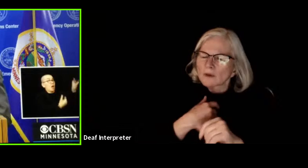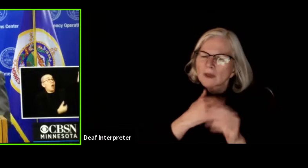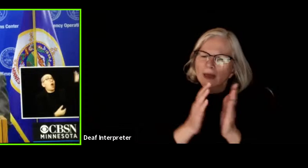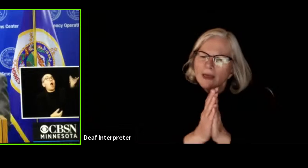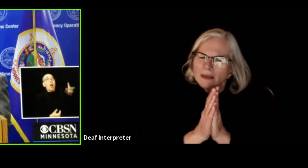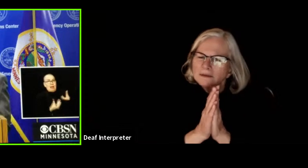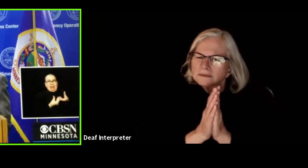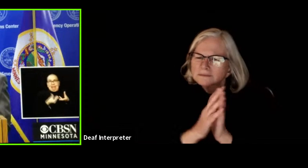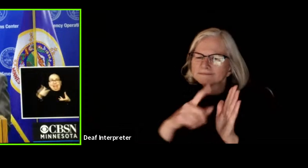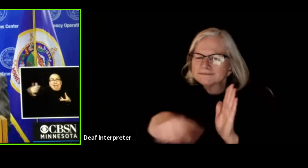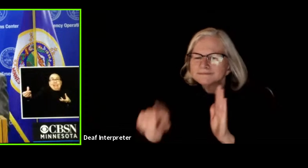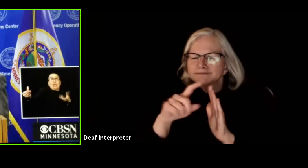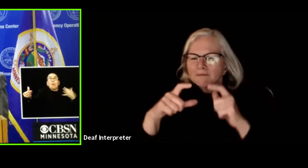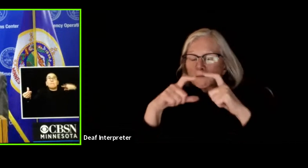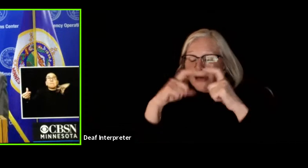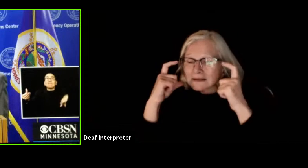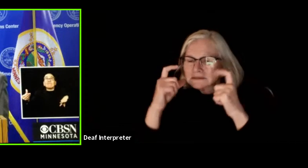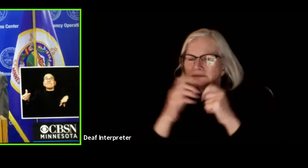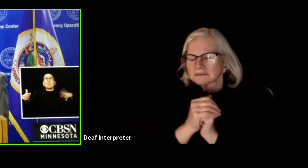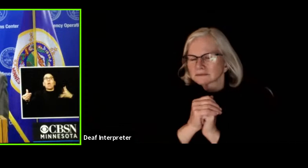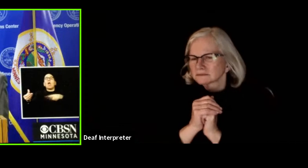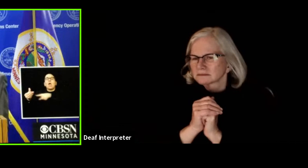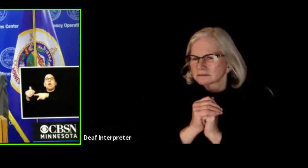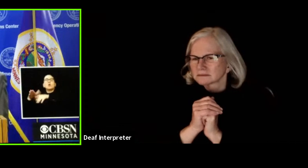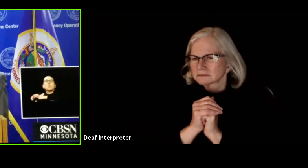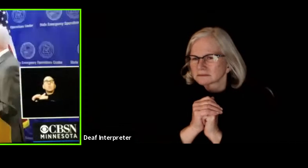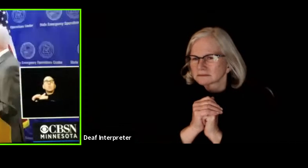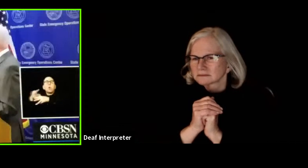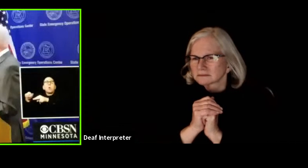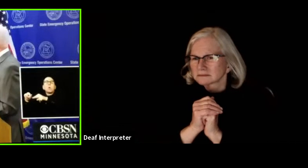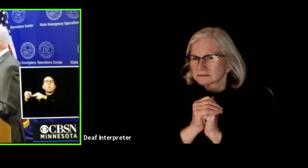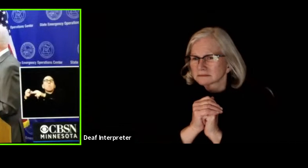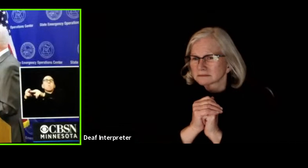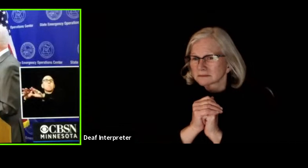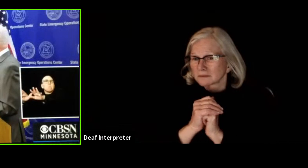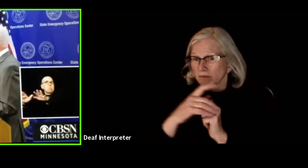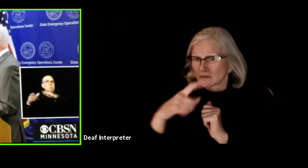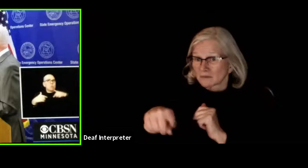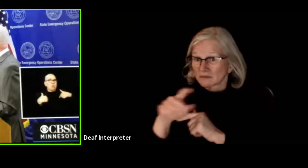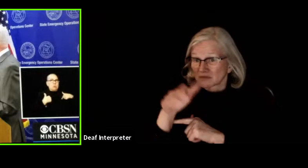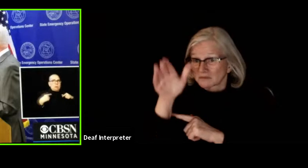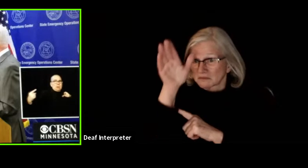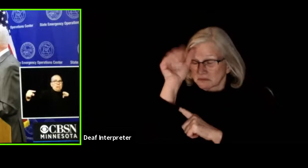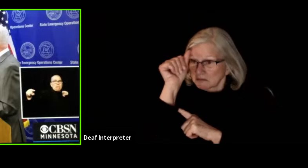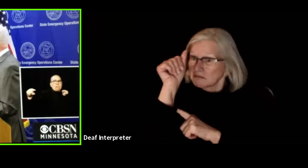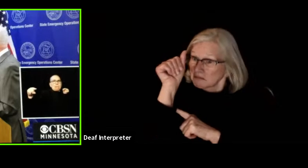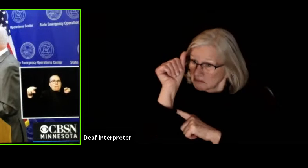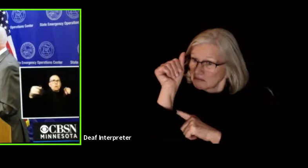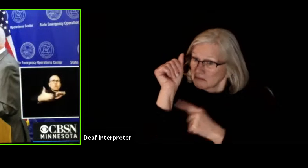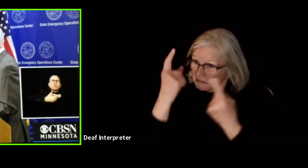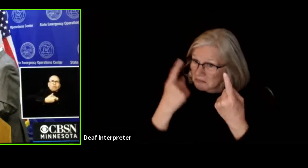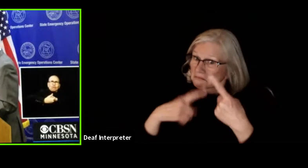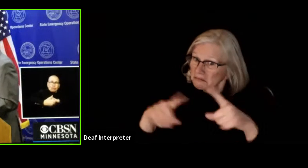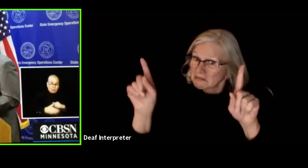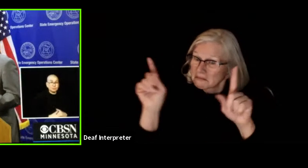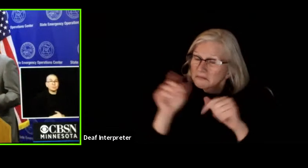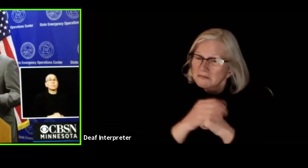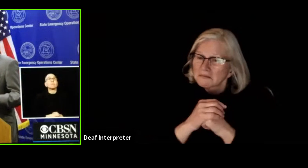WERE SLOWED DOWN. BUT YOU DID IT. AND SO WHAT WE WANT TO DO IS WE WANT TO MAKE SOME CHANGES. WE WANT TO CHANGE THE DIAL A